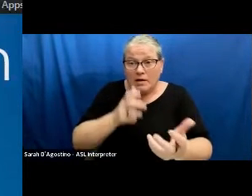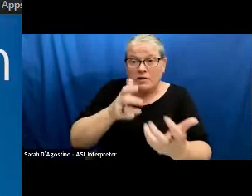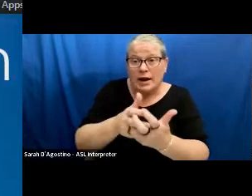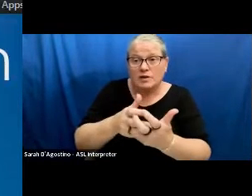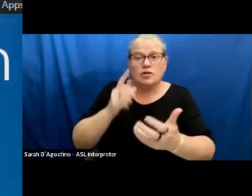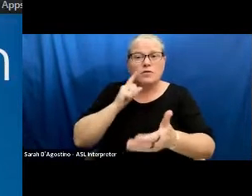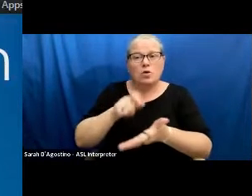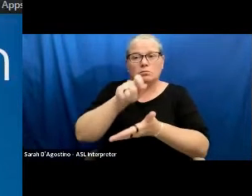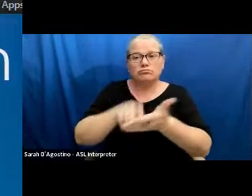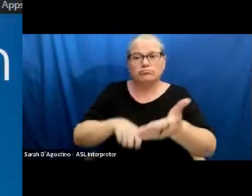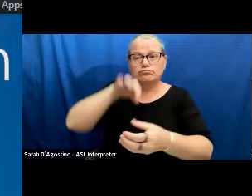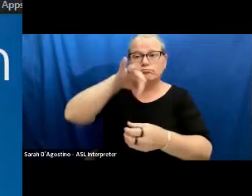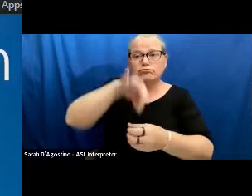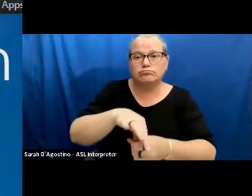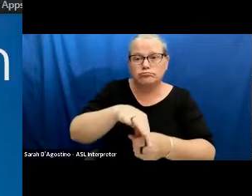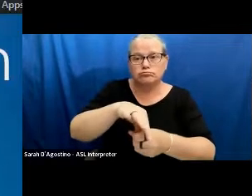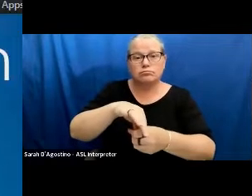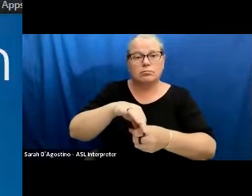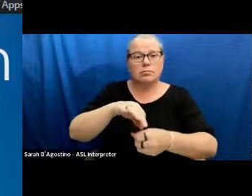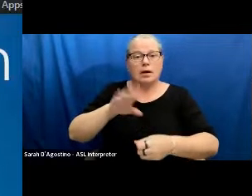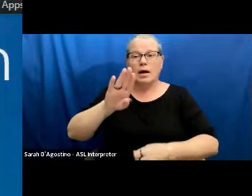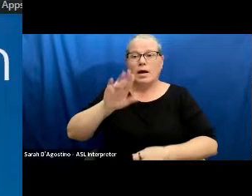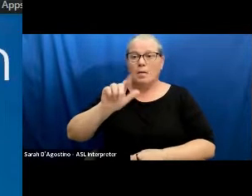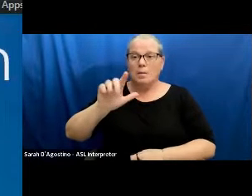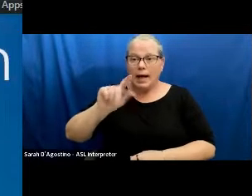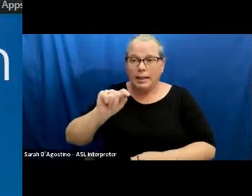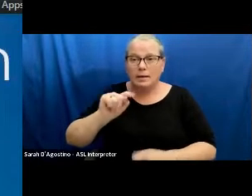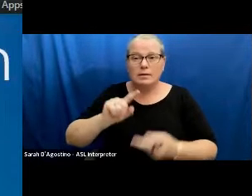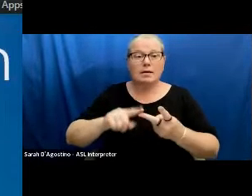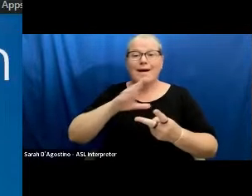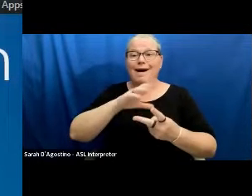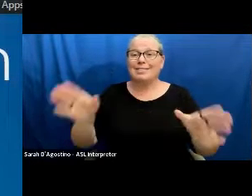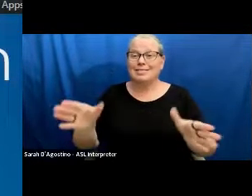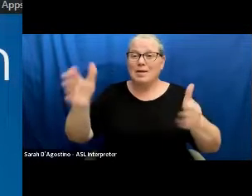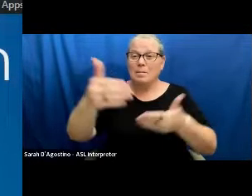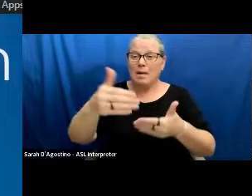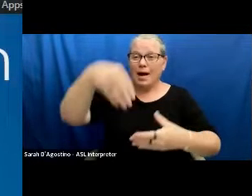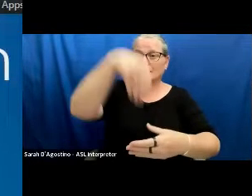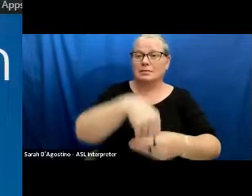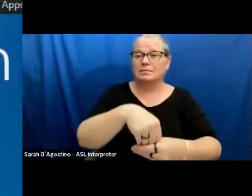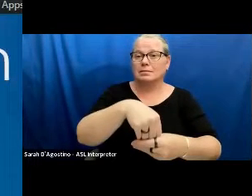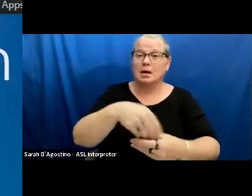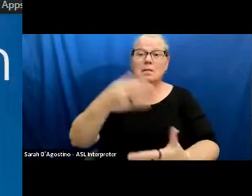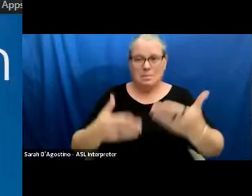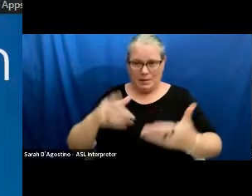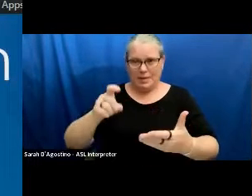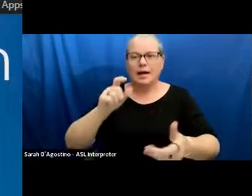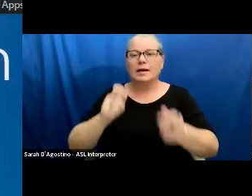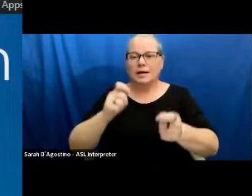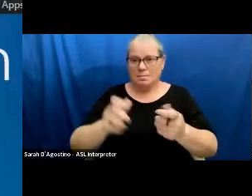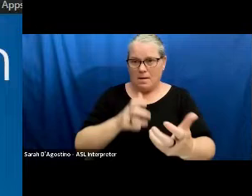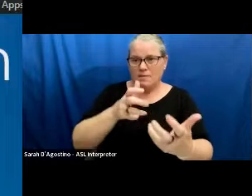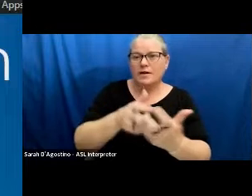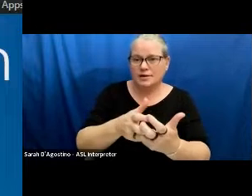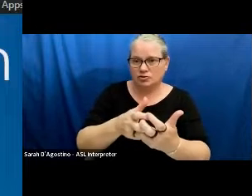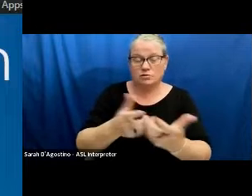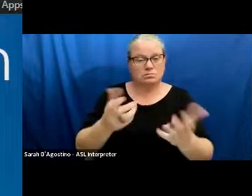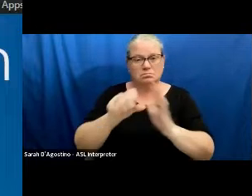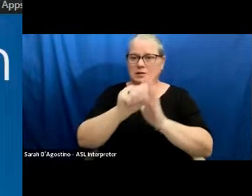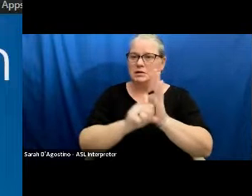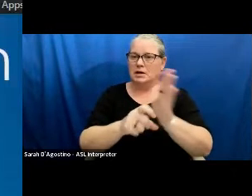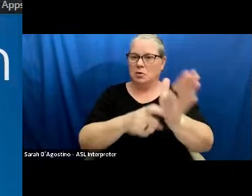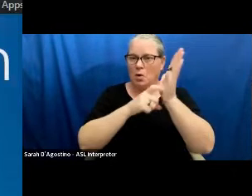modifications when it comes to ballot drop boxes um as with other provisions in the ada